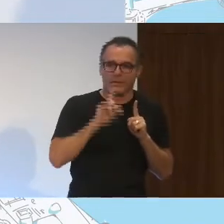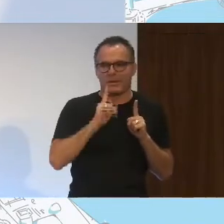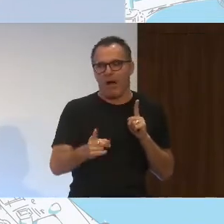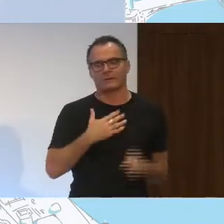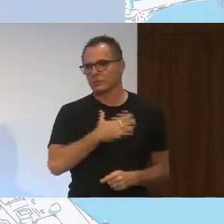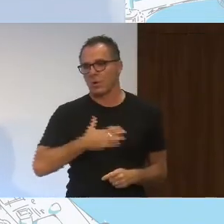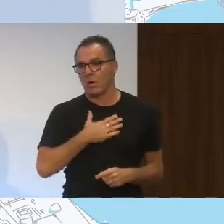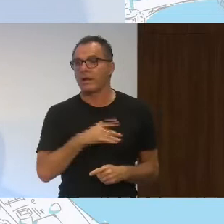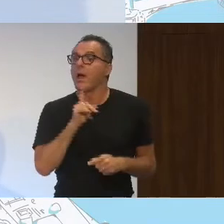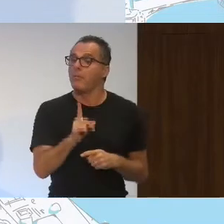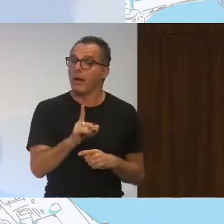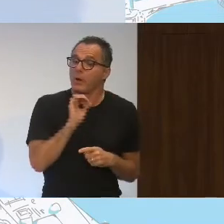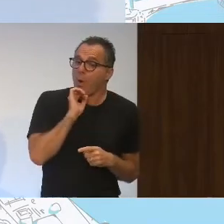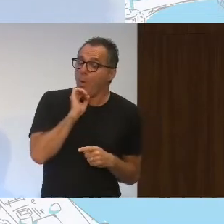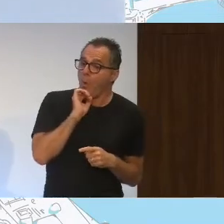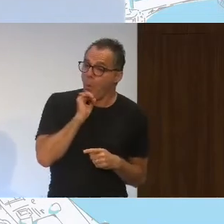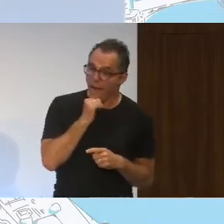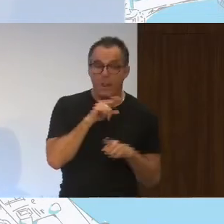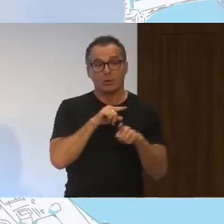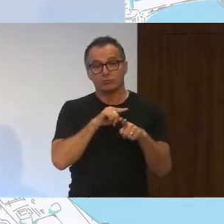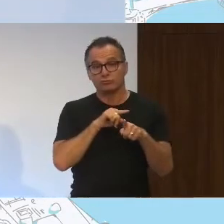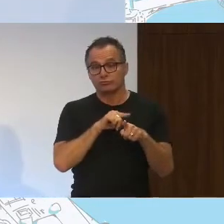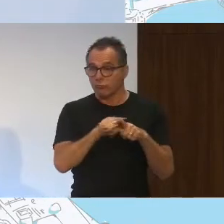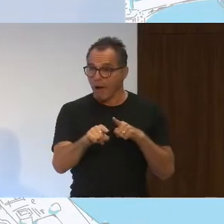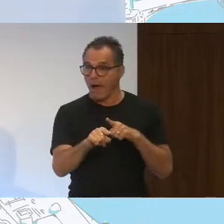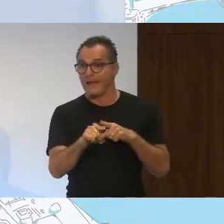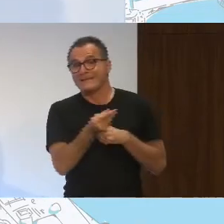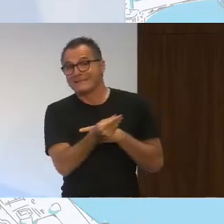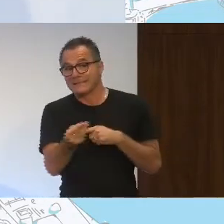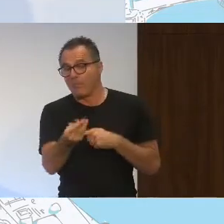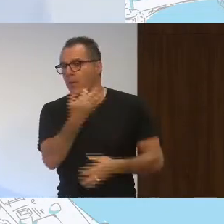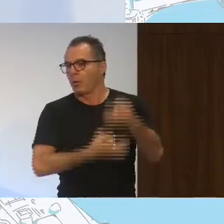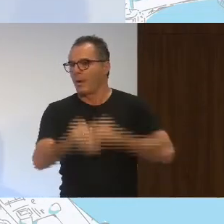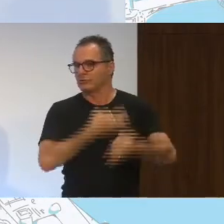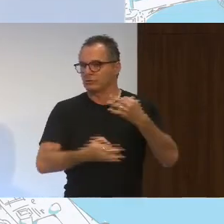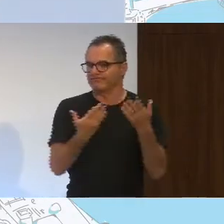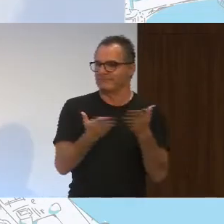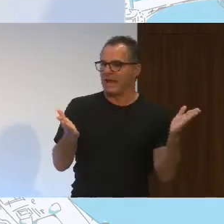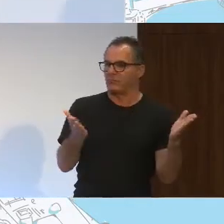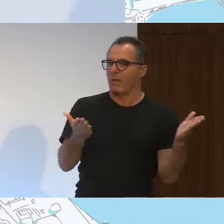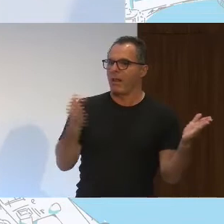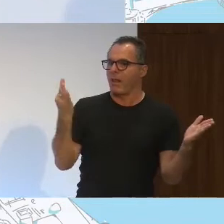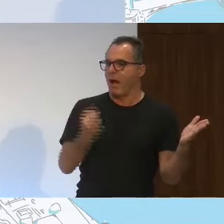We'll do our best to ask the questions that have the widest application. But I would encourage you, if your question has not been answered,